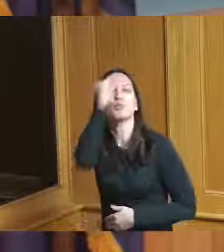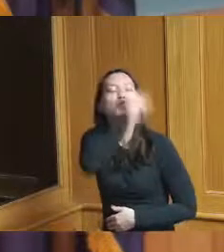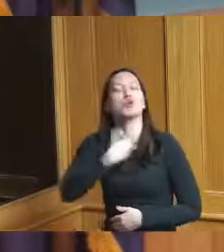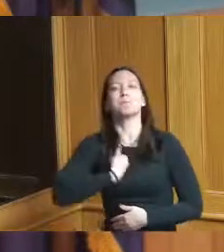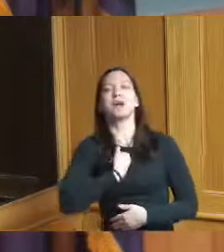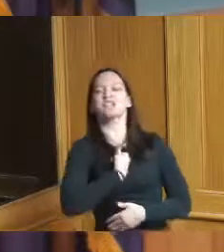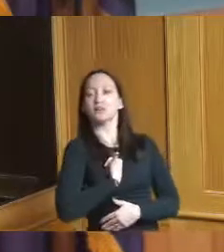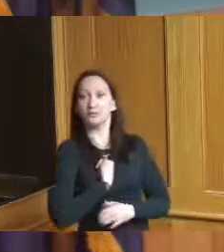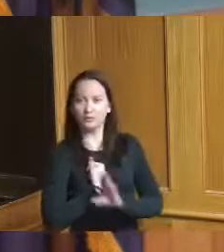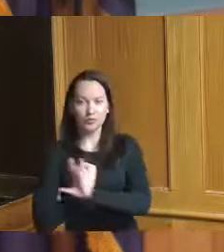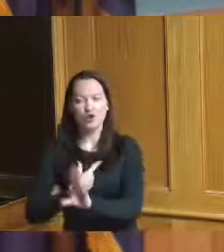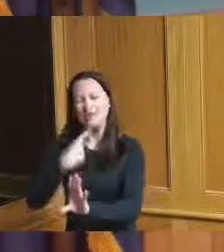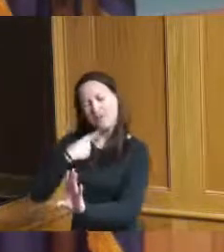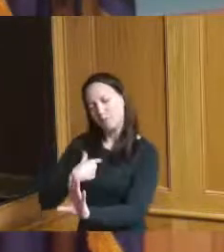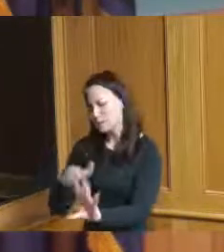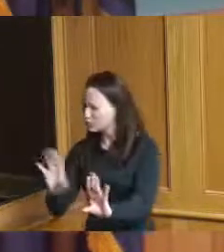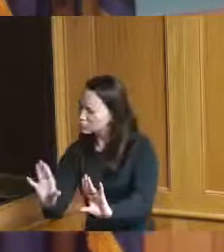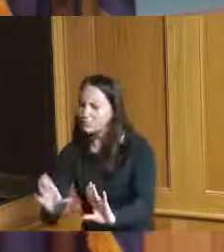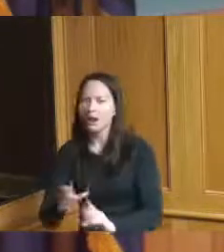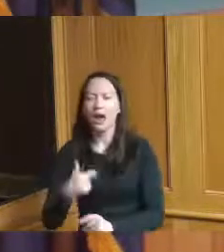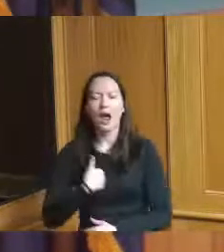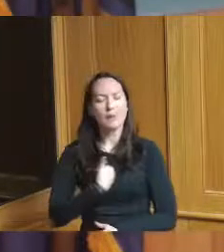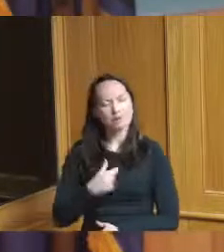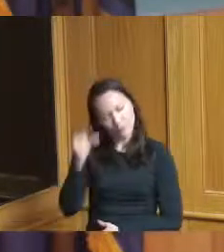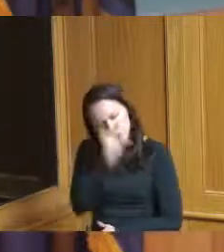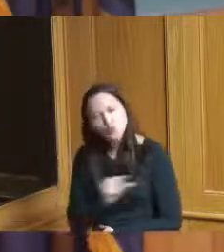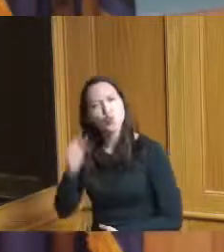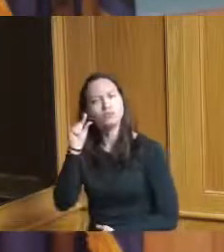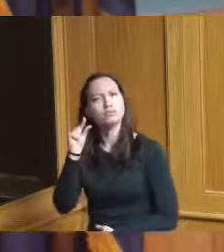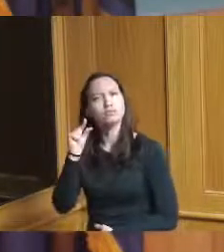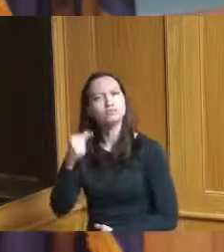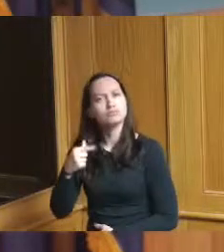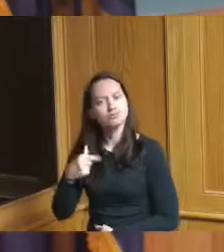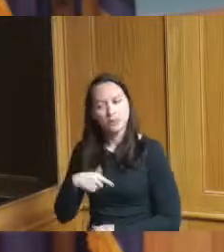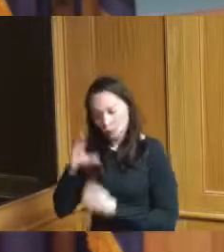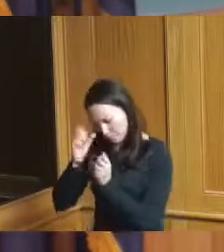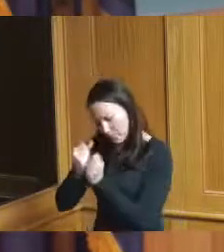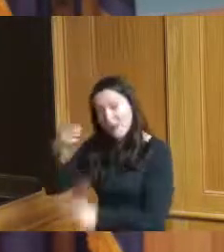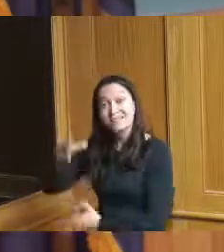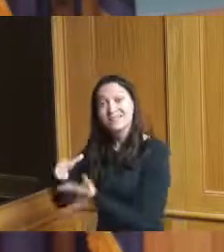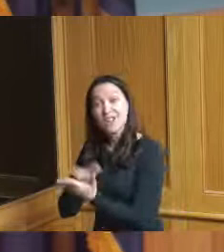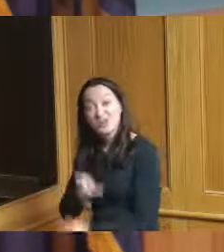don't tell me something I'ma google it and it's a lot of stuff out there some is true some is not